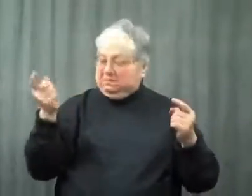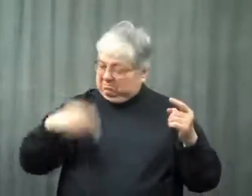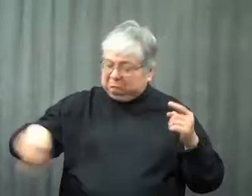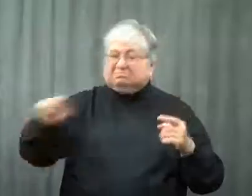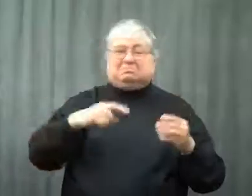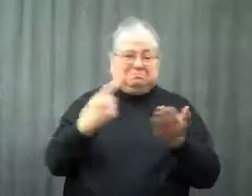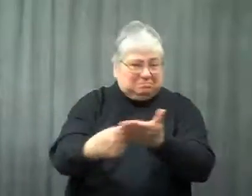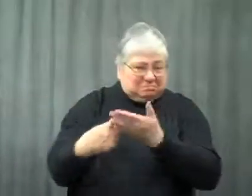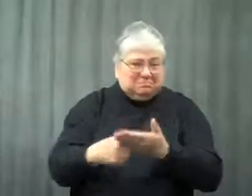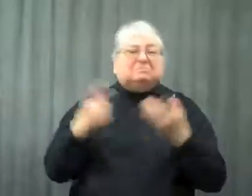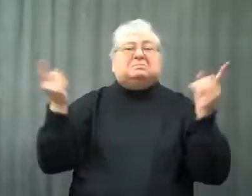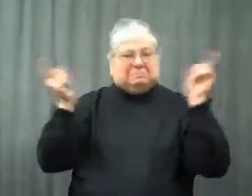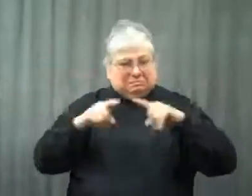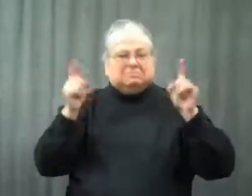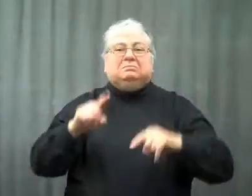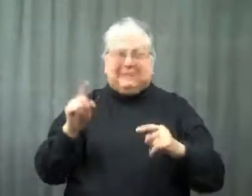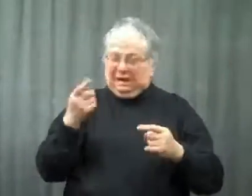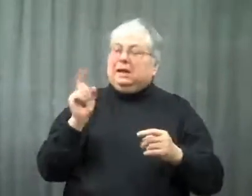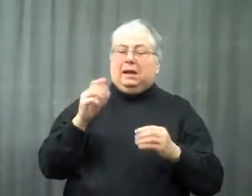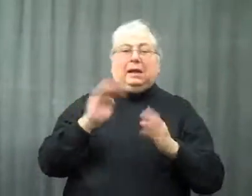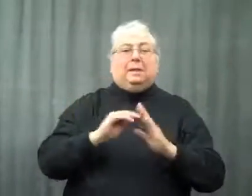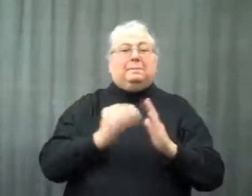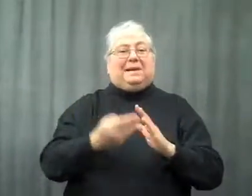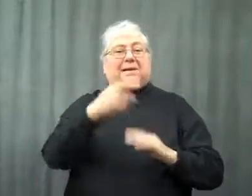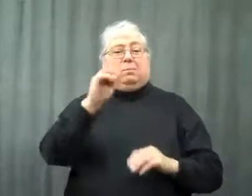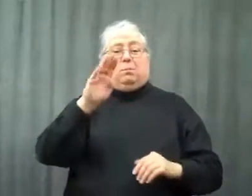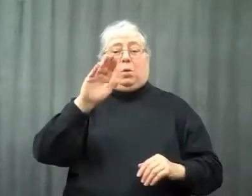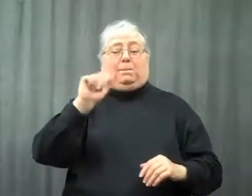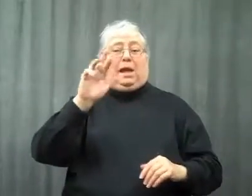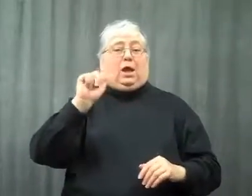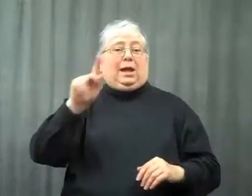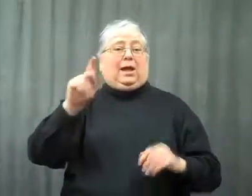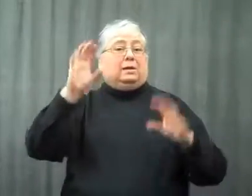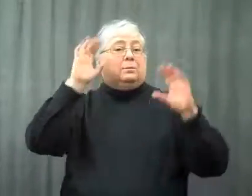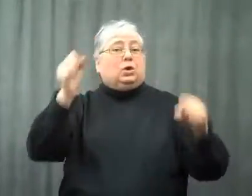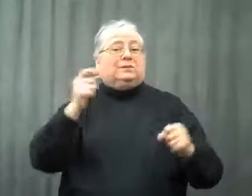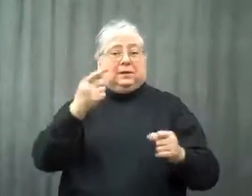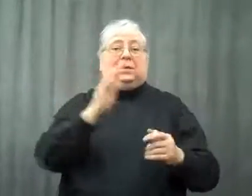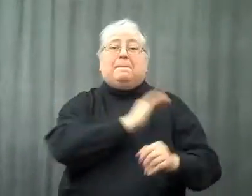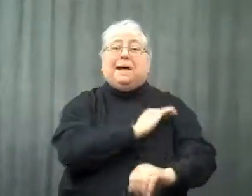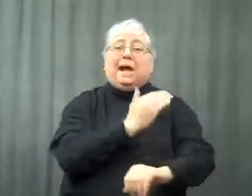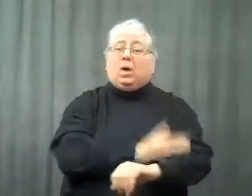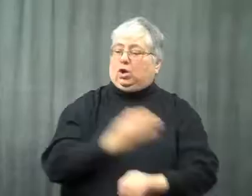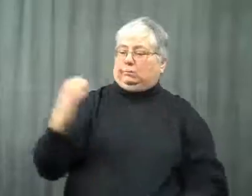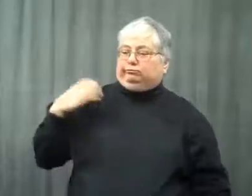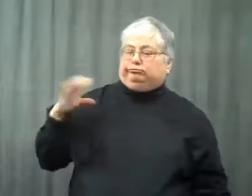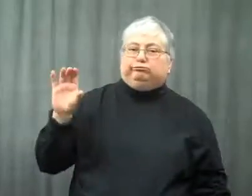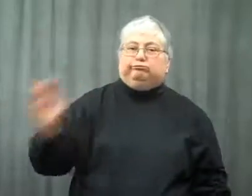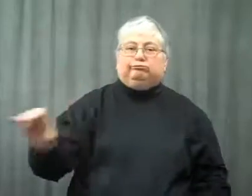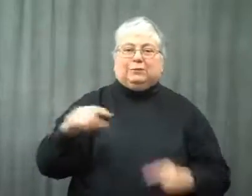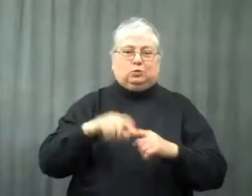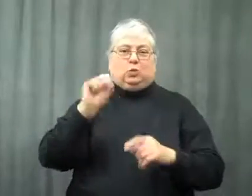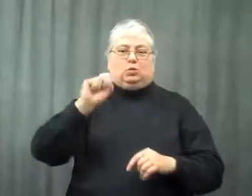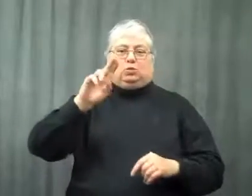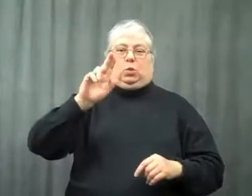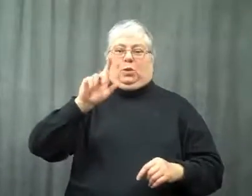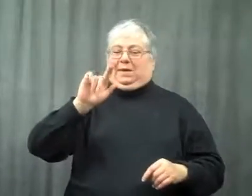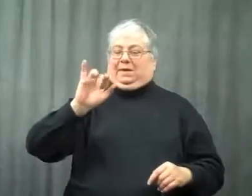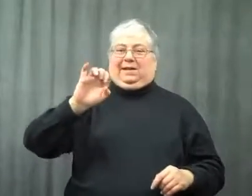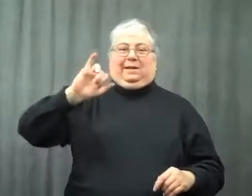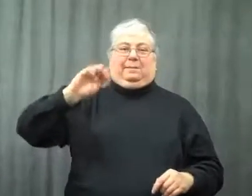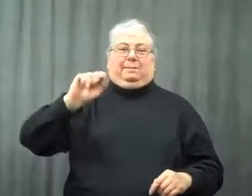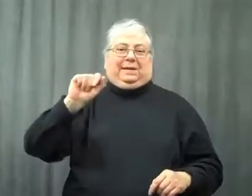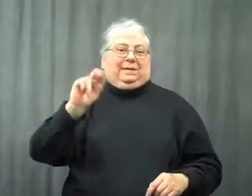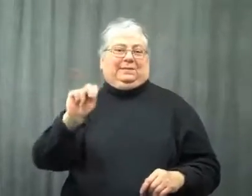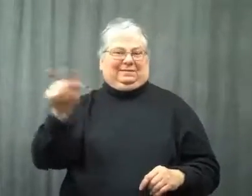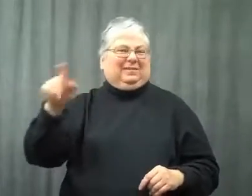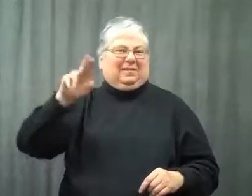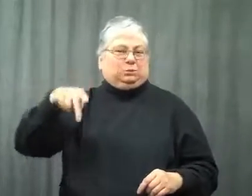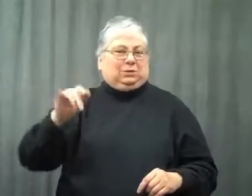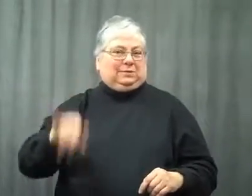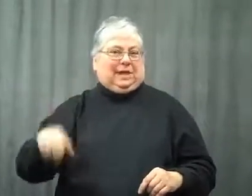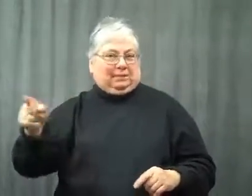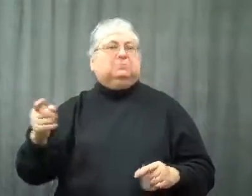They had agreed that Mubarak would delegate his power to the Vice President, Sulieman.